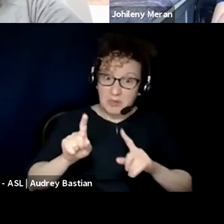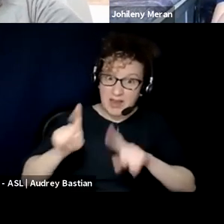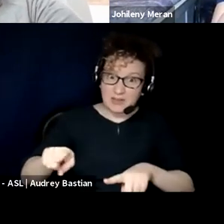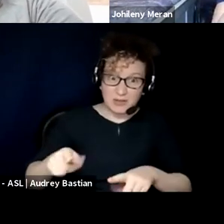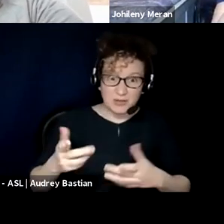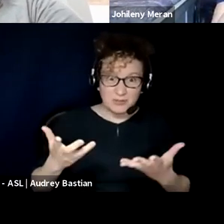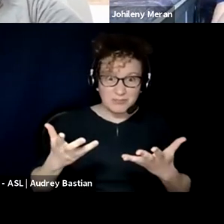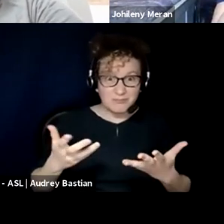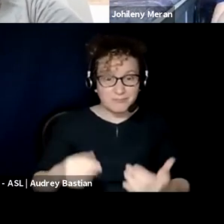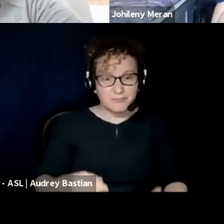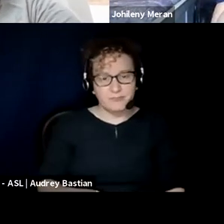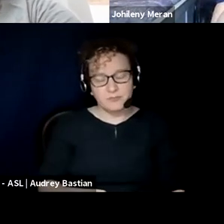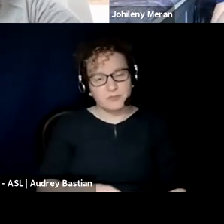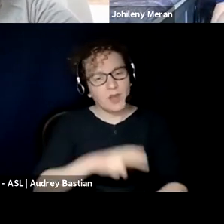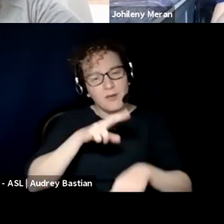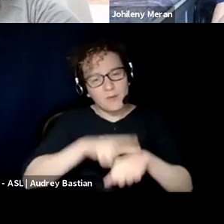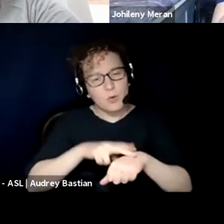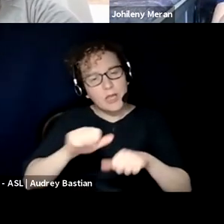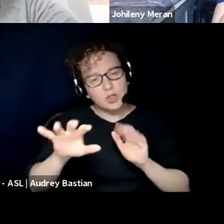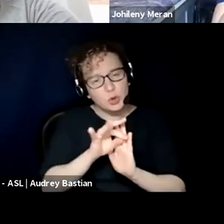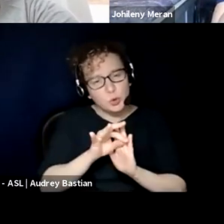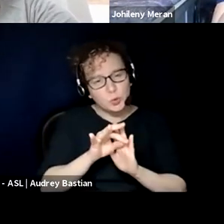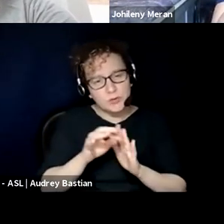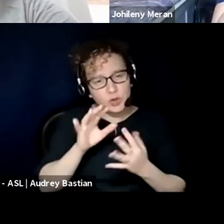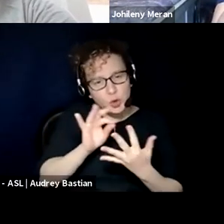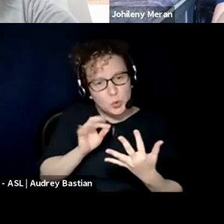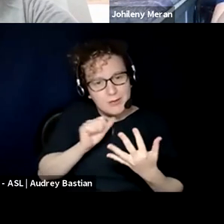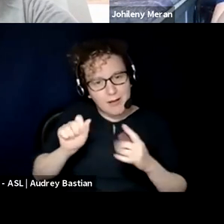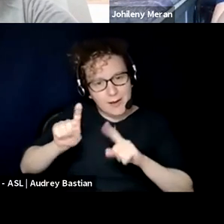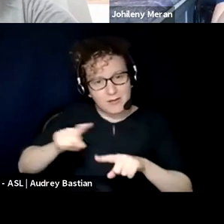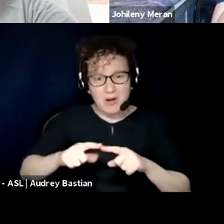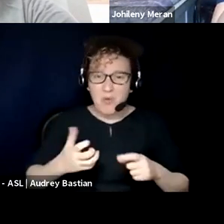you know I mean you can choose not to. But I wanted to have a good time. Can everybody